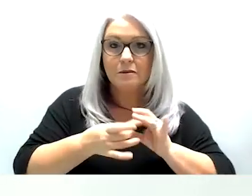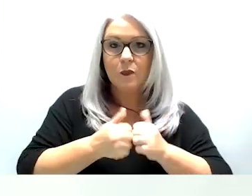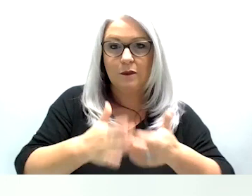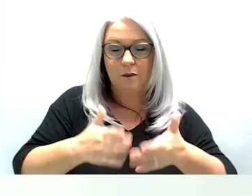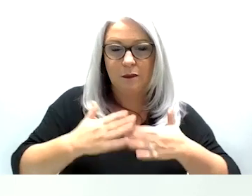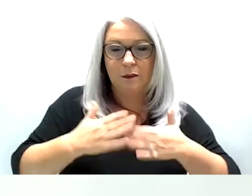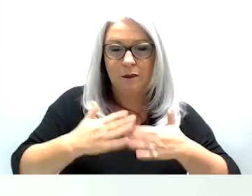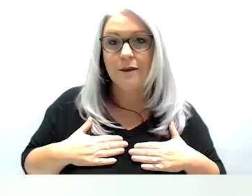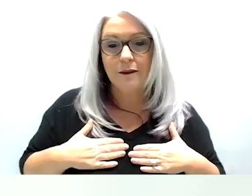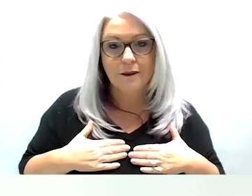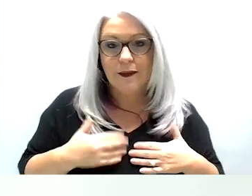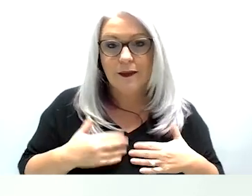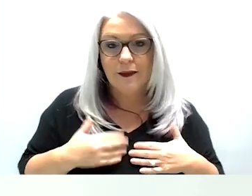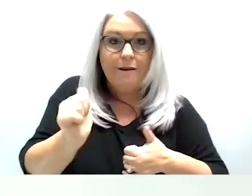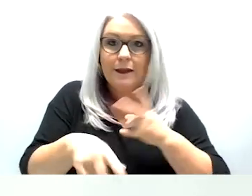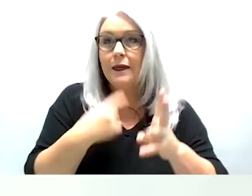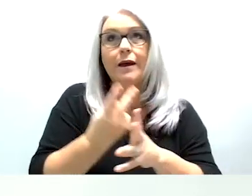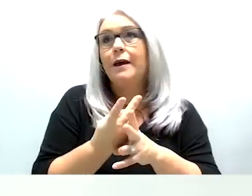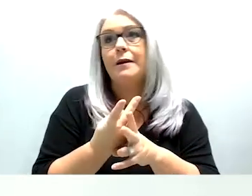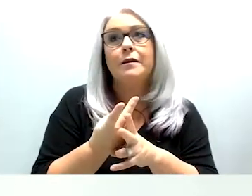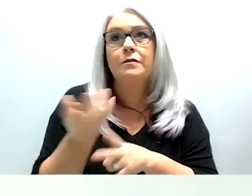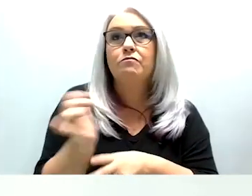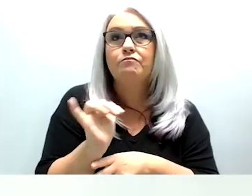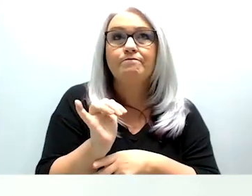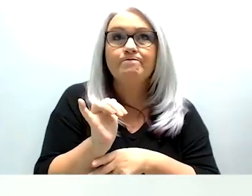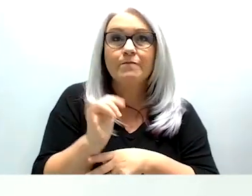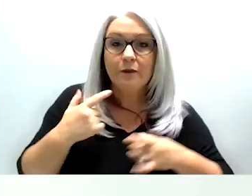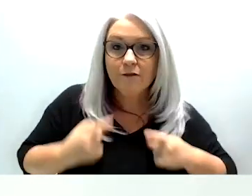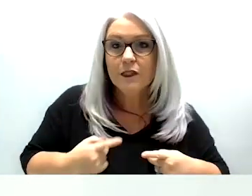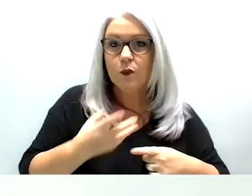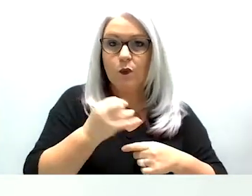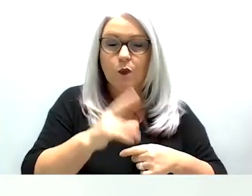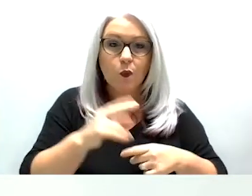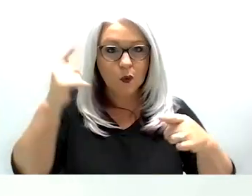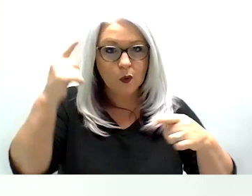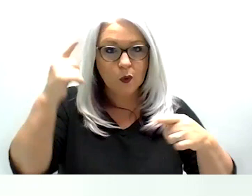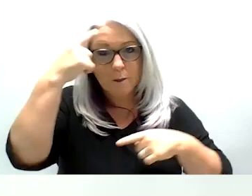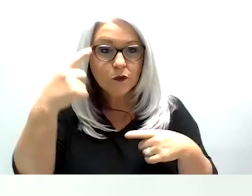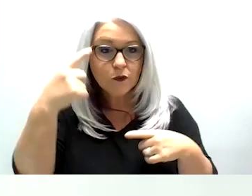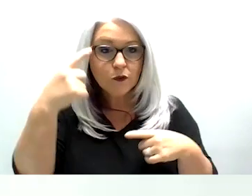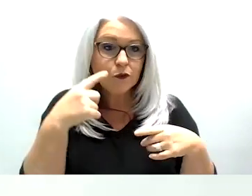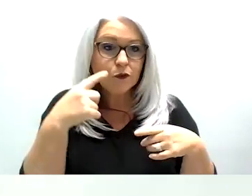any type of physical or mental impairment that is impacting those, then you would qualify as